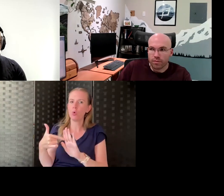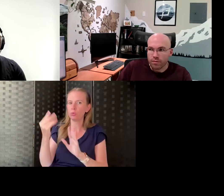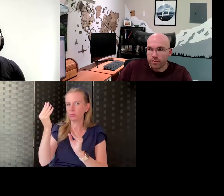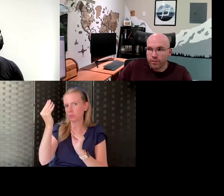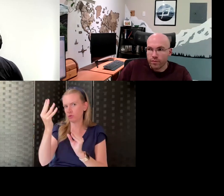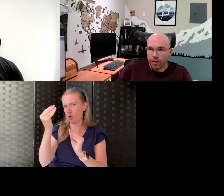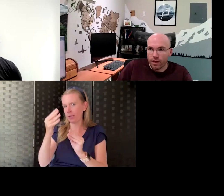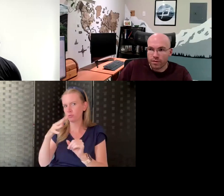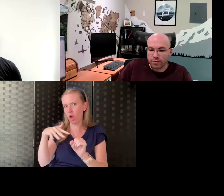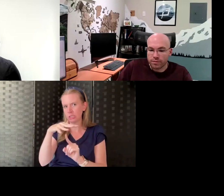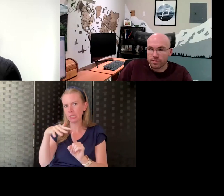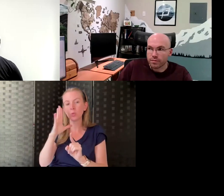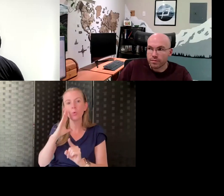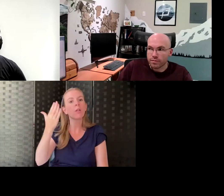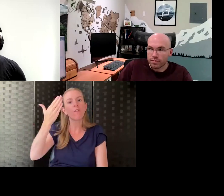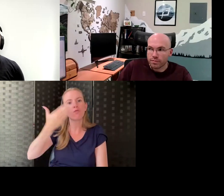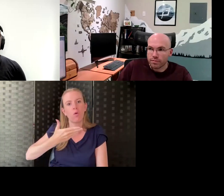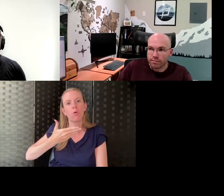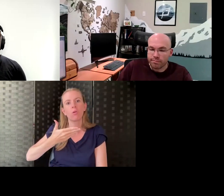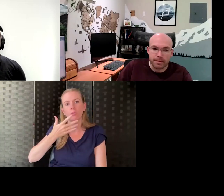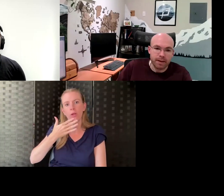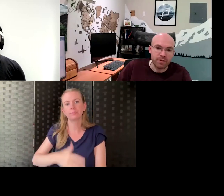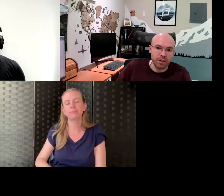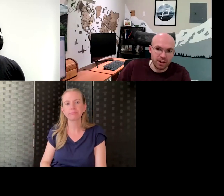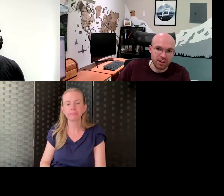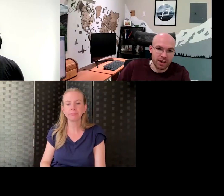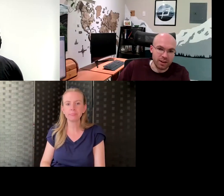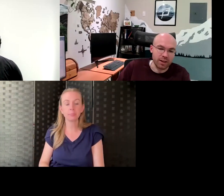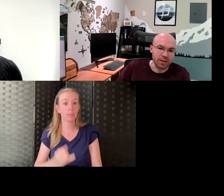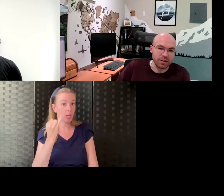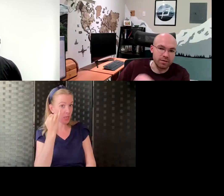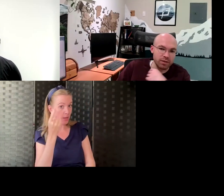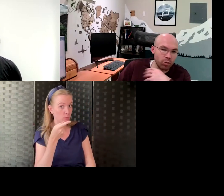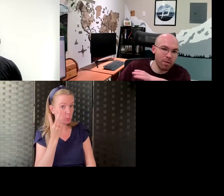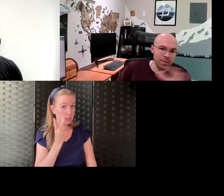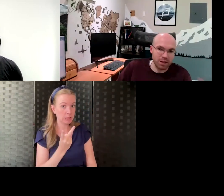that is going to be the foreground. >> Jay: If you look at WebAIM's